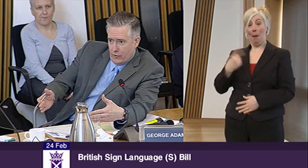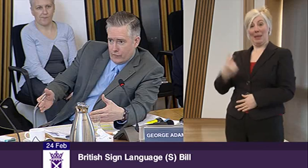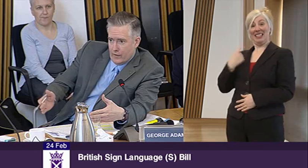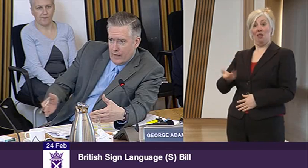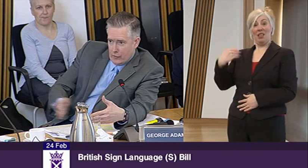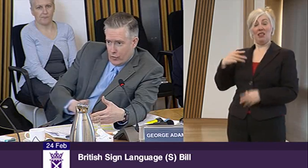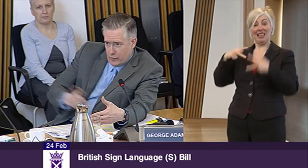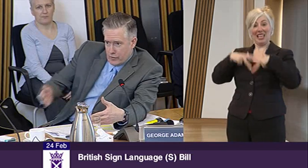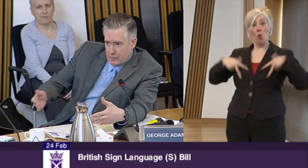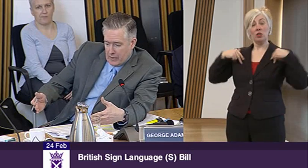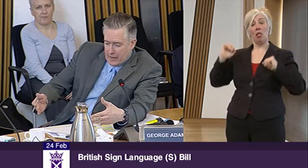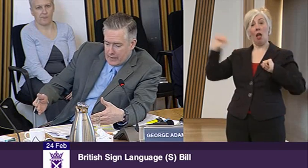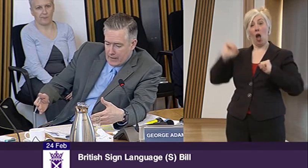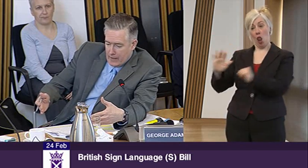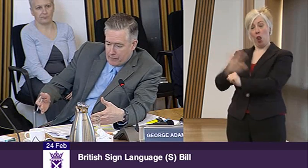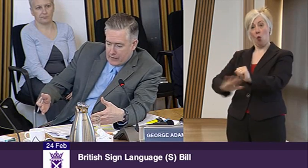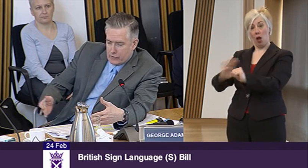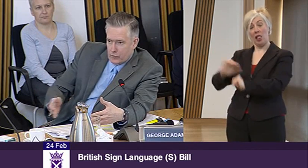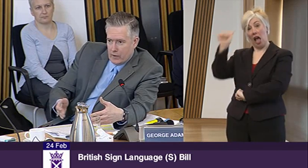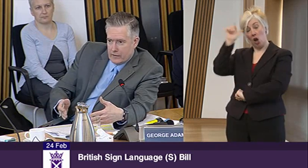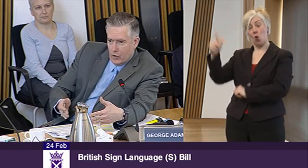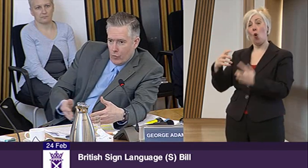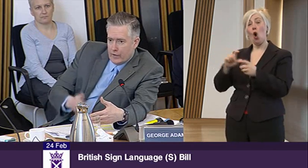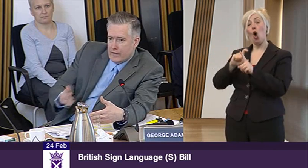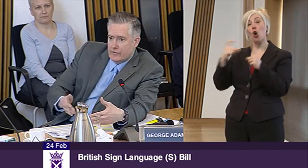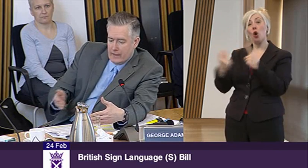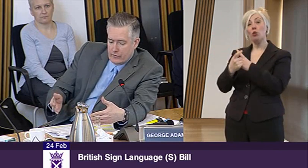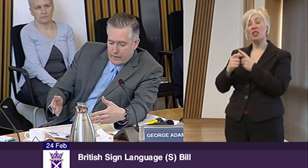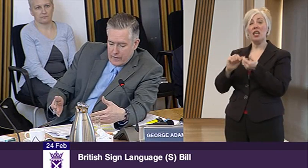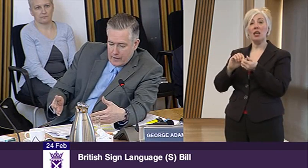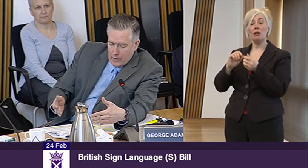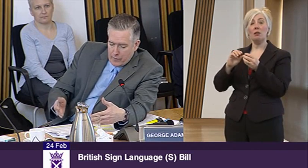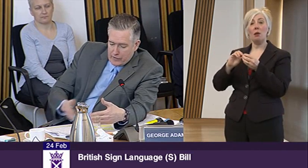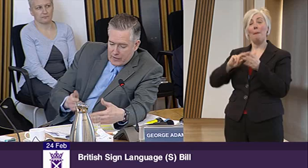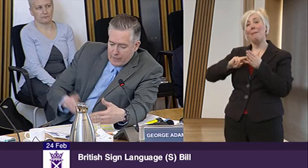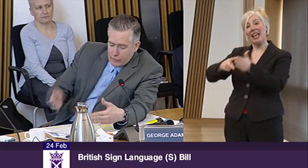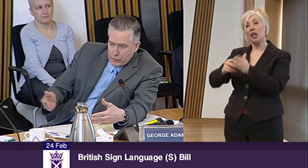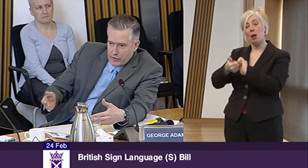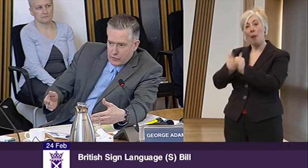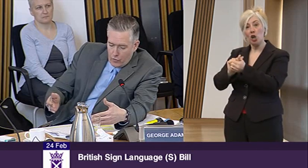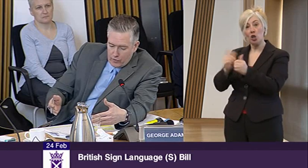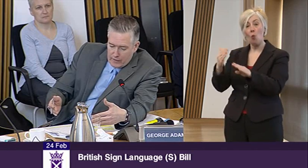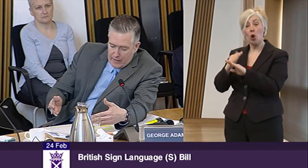Being a former councillor, I know how community planning partnerships work. The British Deaf